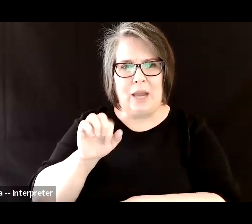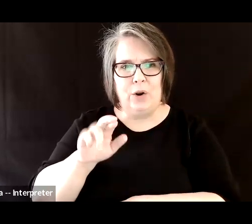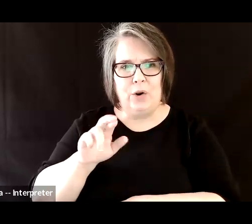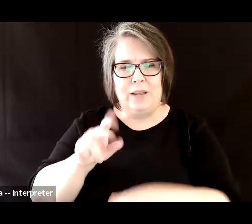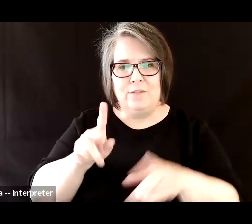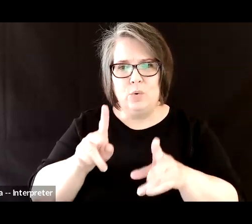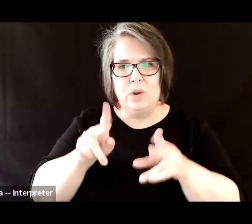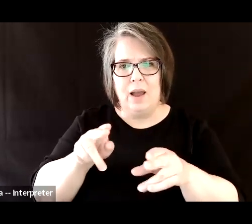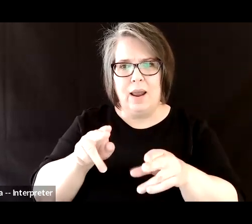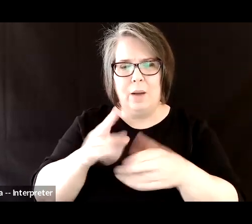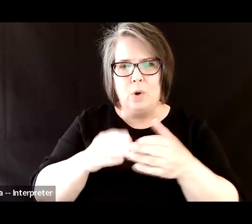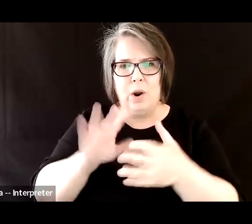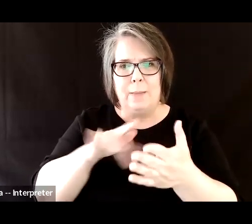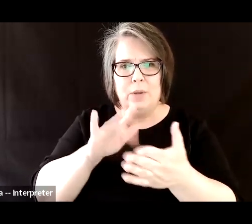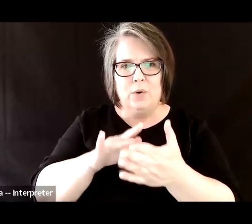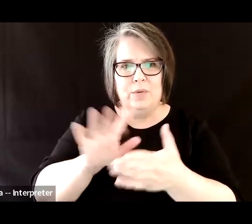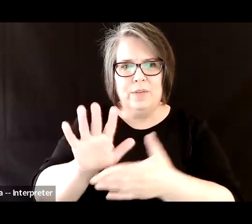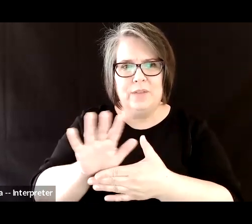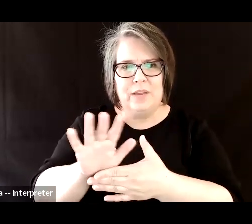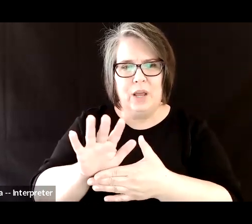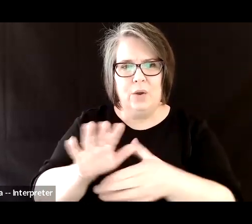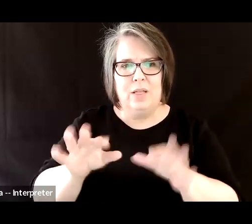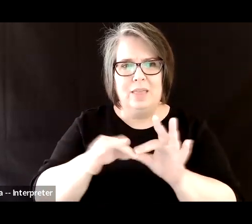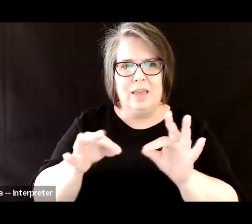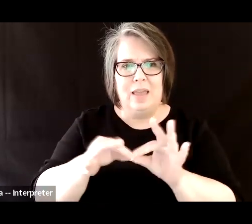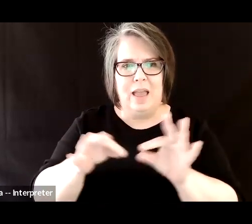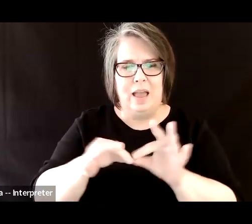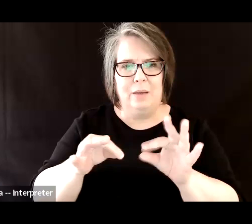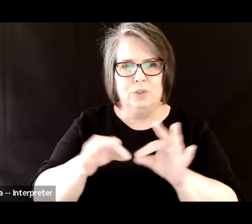in the middle of the video, the captions for the edited video